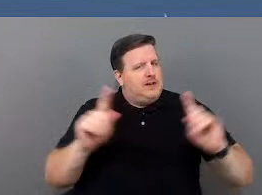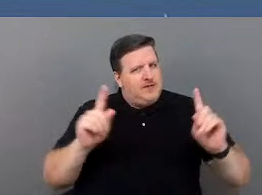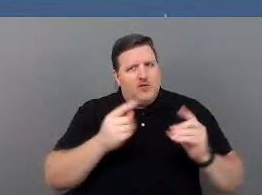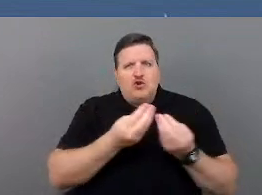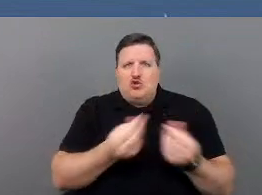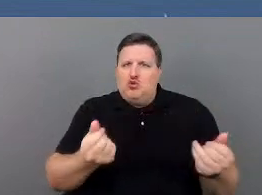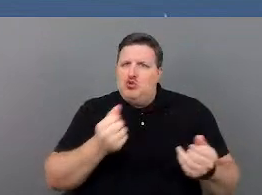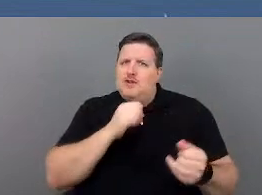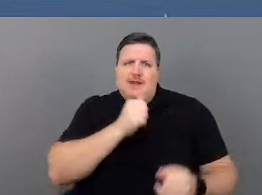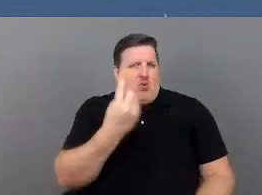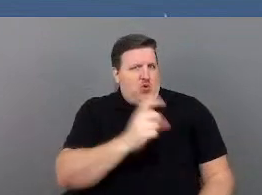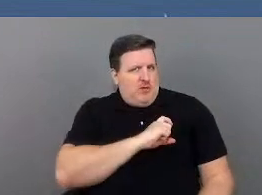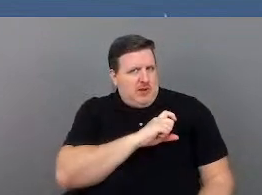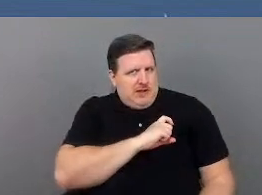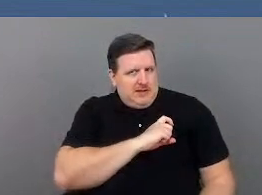NOT DO THIS.